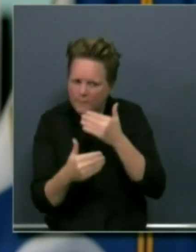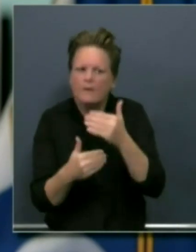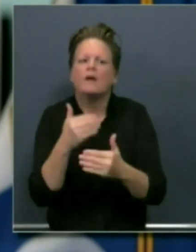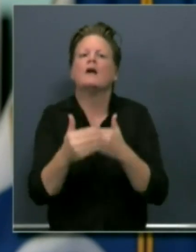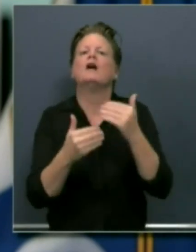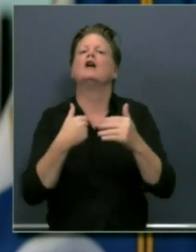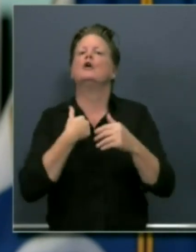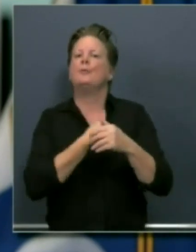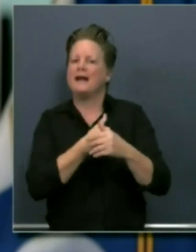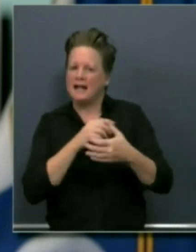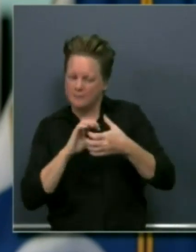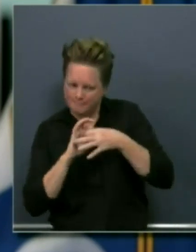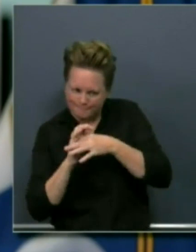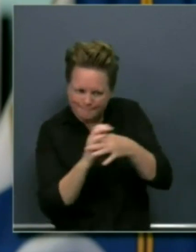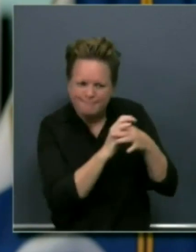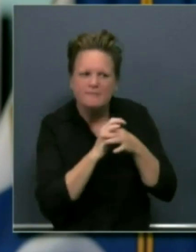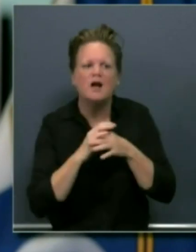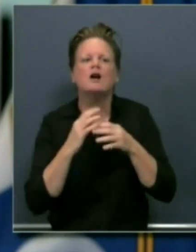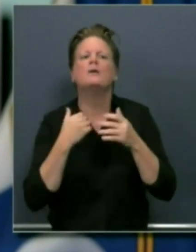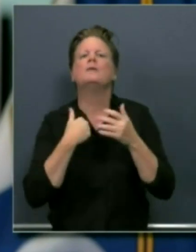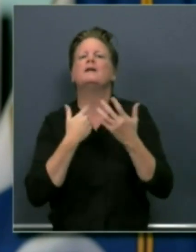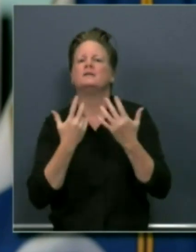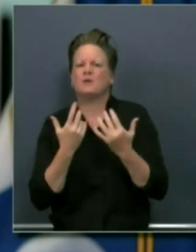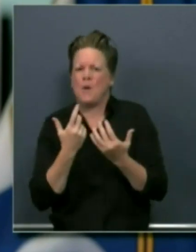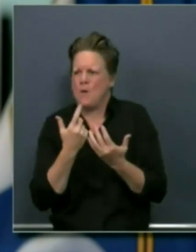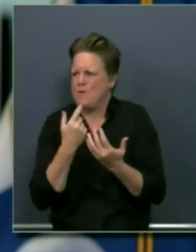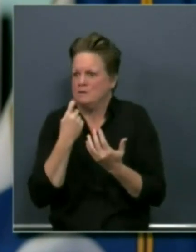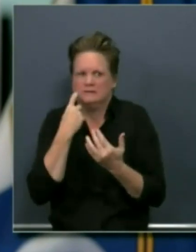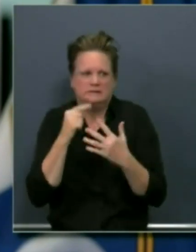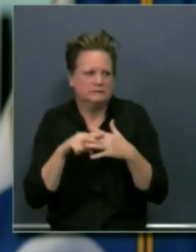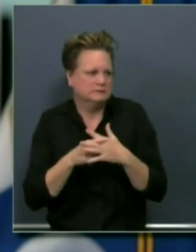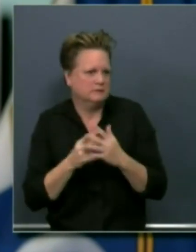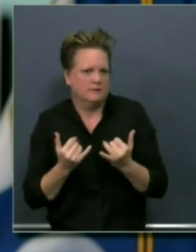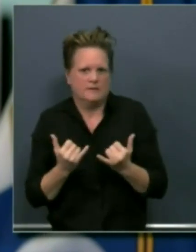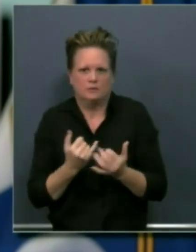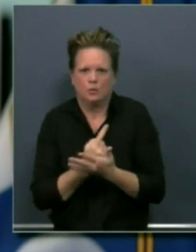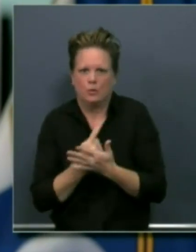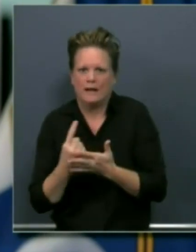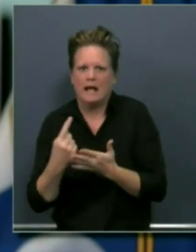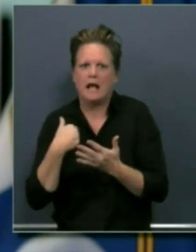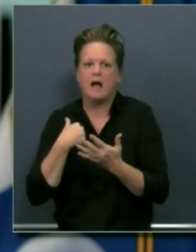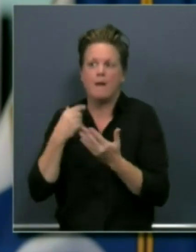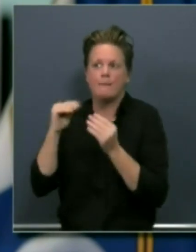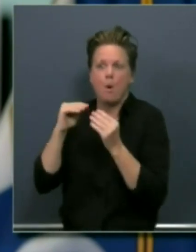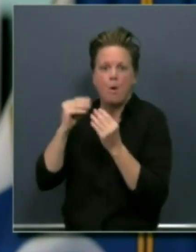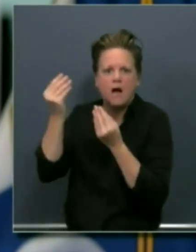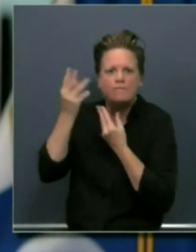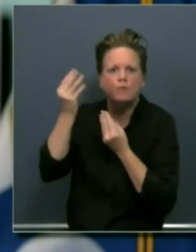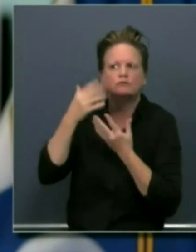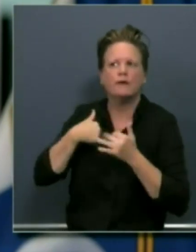STATE IS NOT MOVING FORWARD TOGETHER WITH YOU AND OTHERS